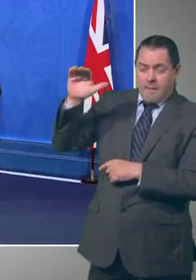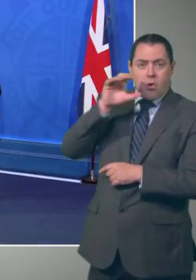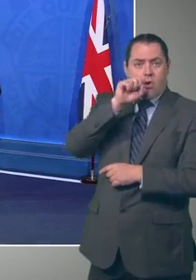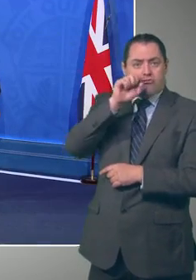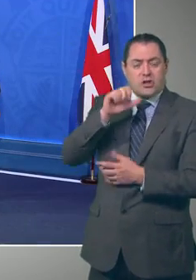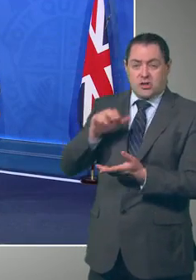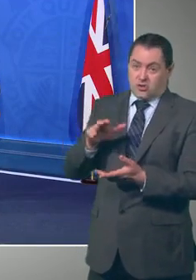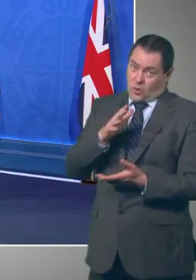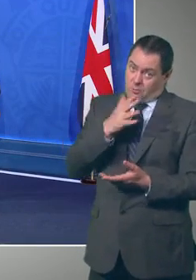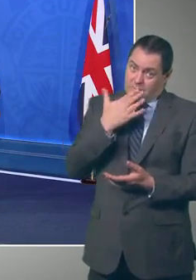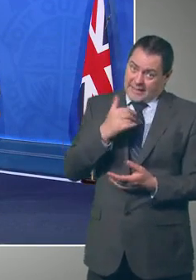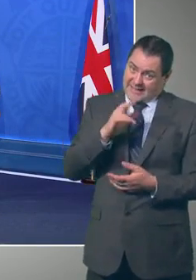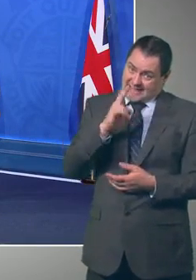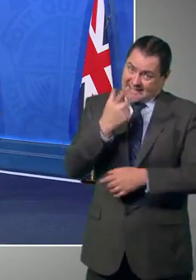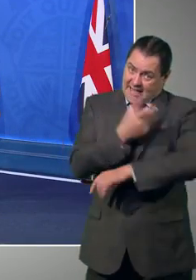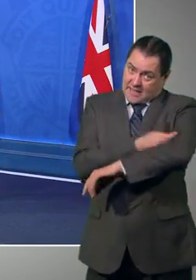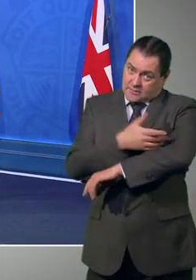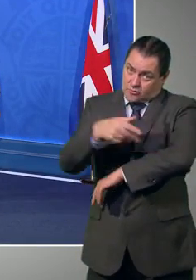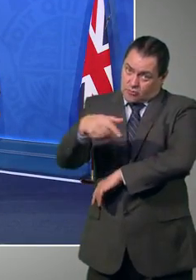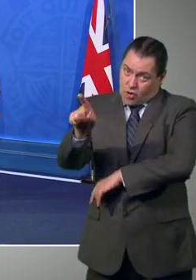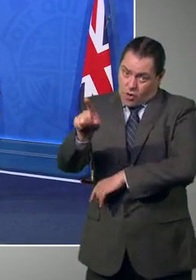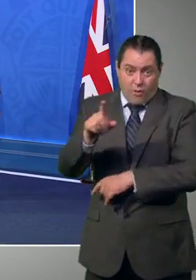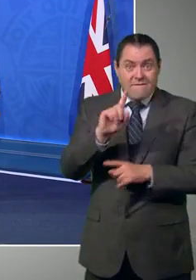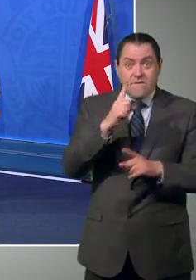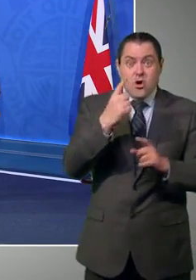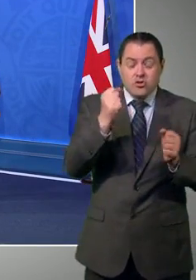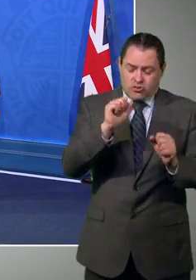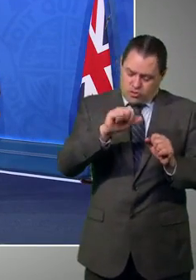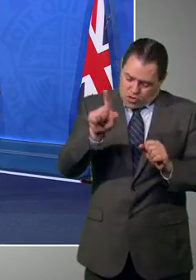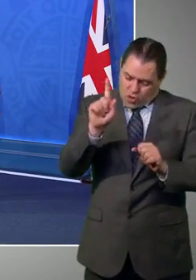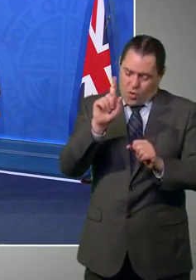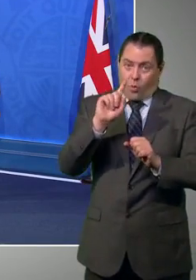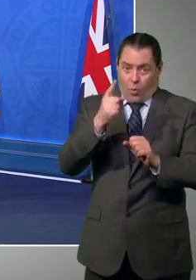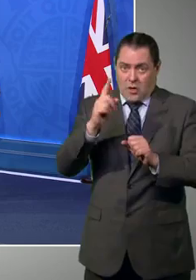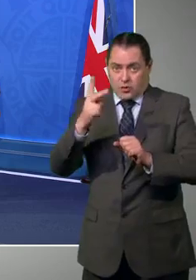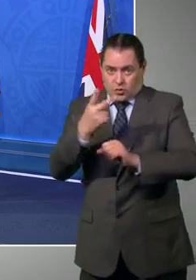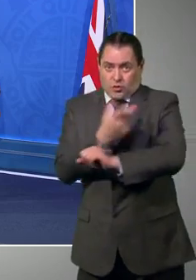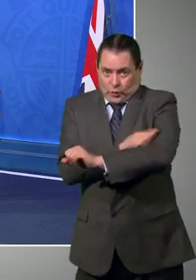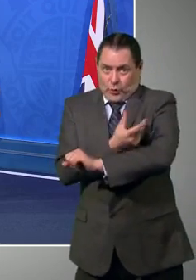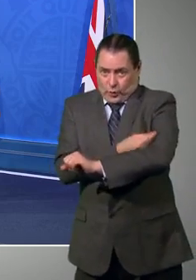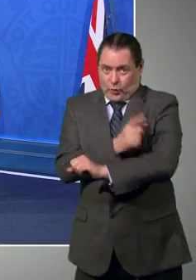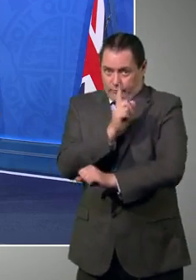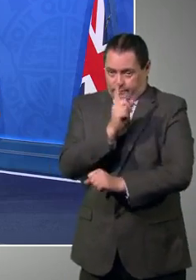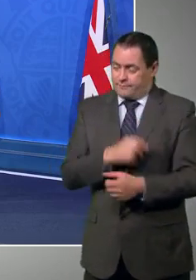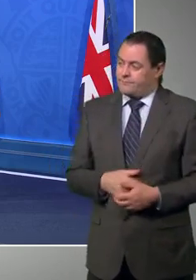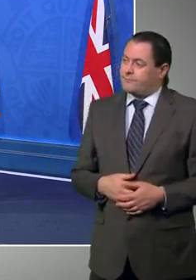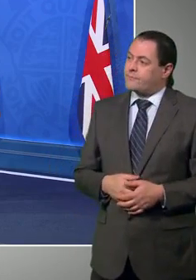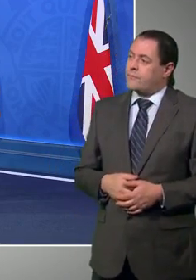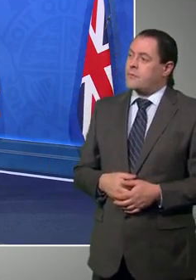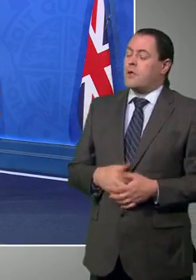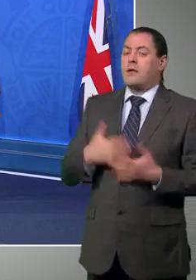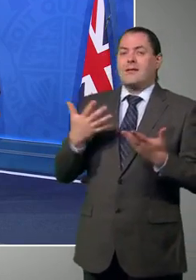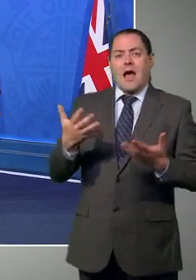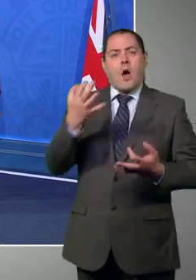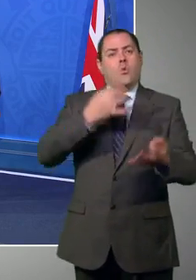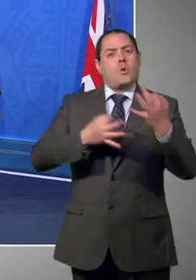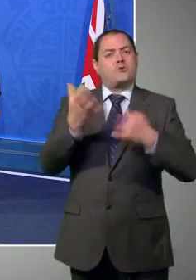your jabs. Thank you very much Doctor Harris the first questions will turn to our